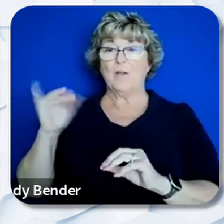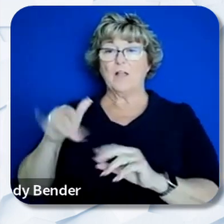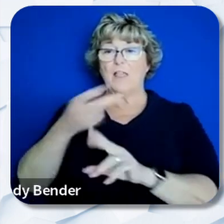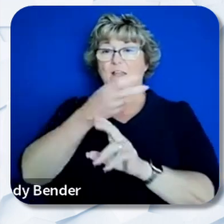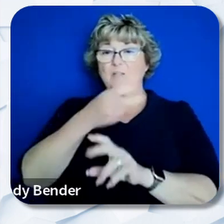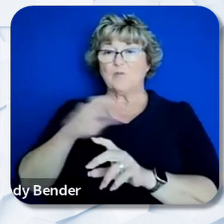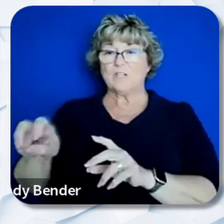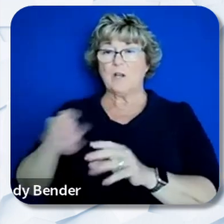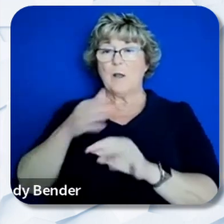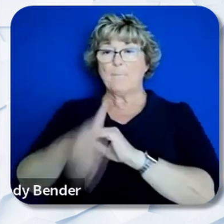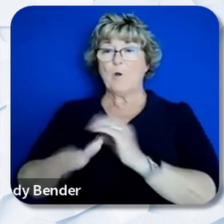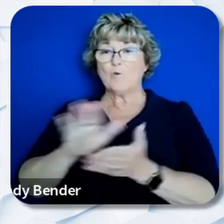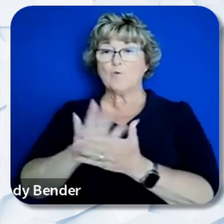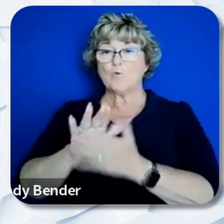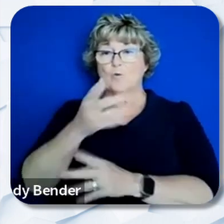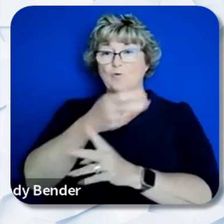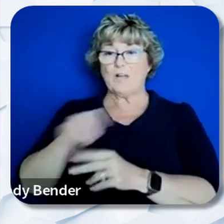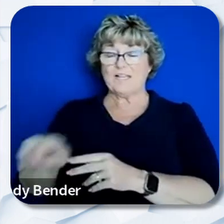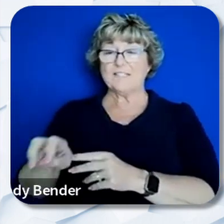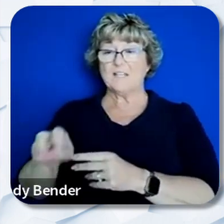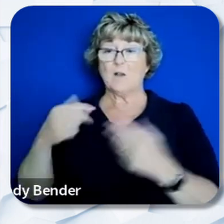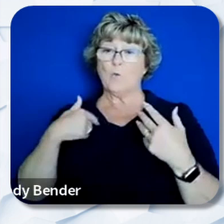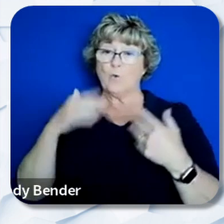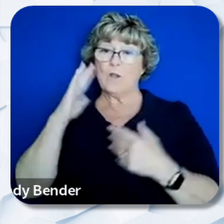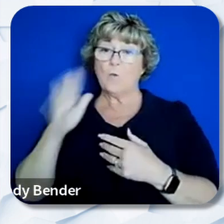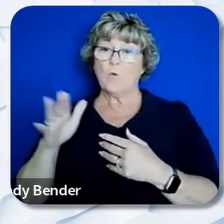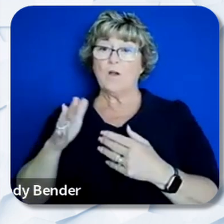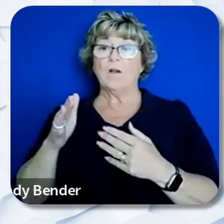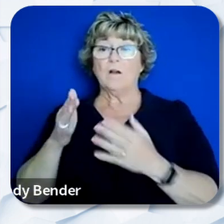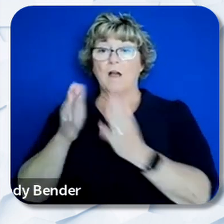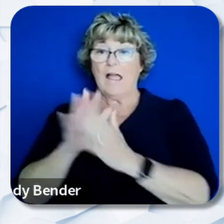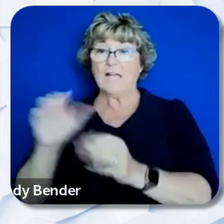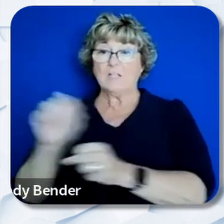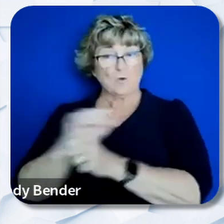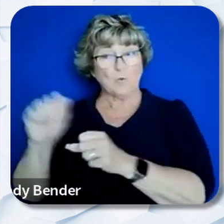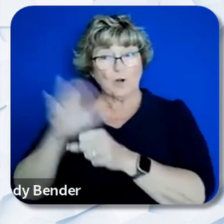post school transition. So we would ask you all to work on that this year, but you will